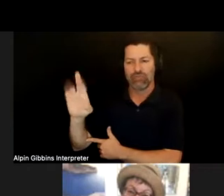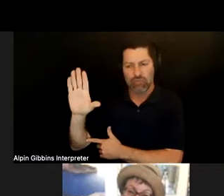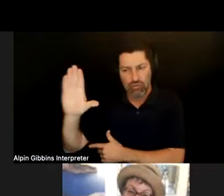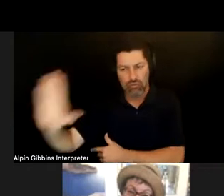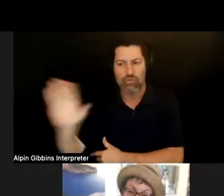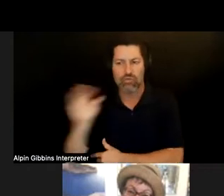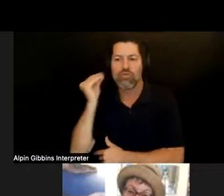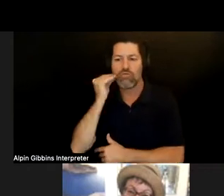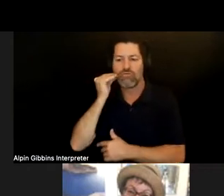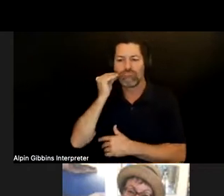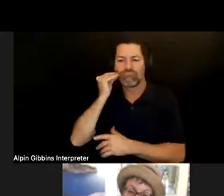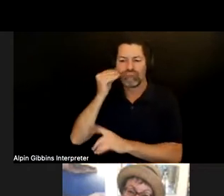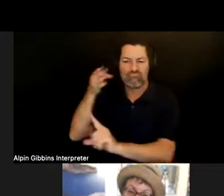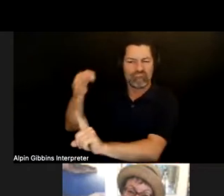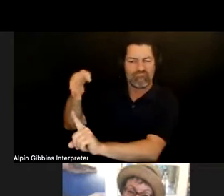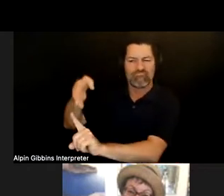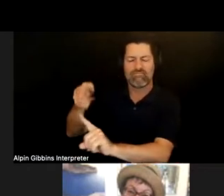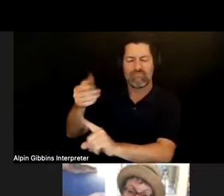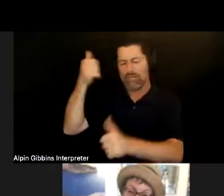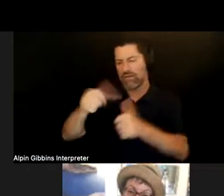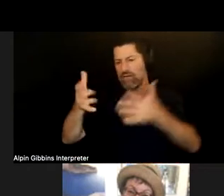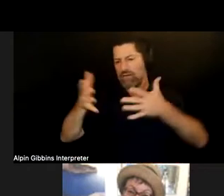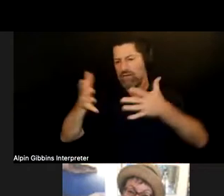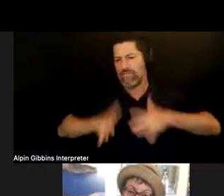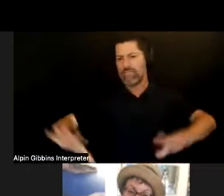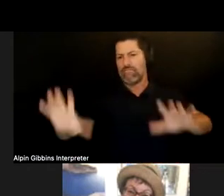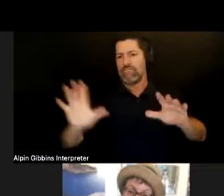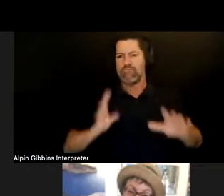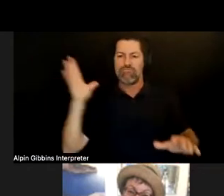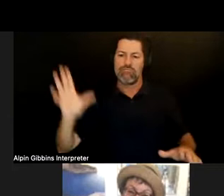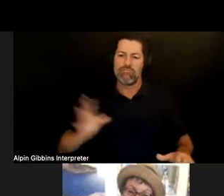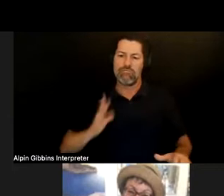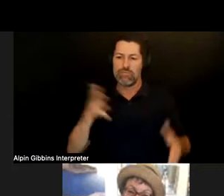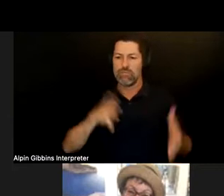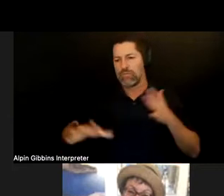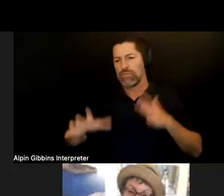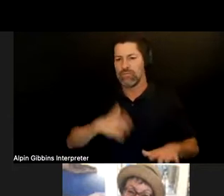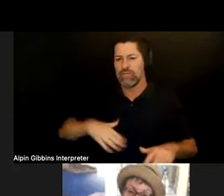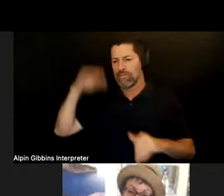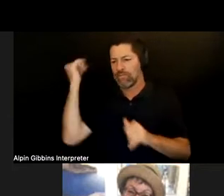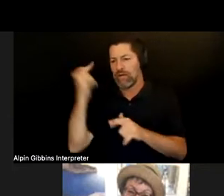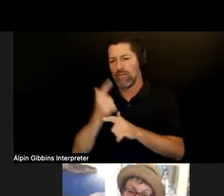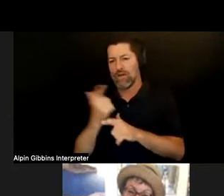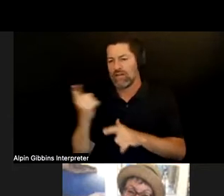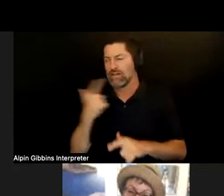19:29:15 It was always we would wear a fancy dresses and get you know. 19:29:19 Get dressed up i'm sure my brother will tell you that he hated wearing a soup,